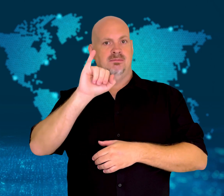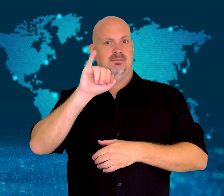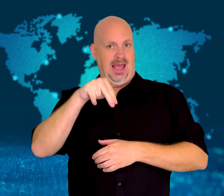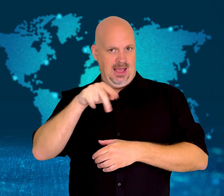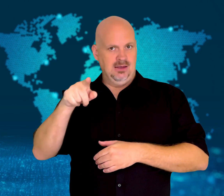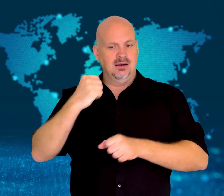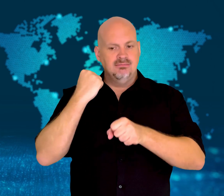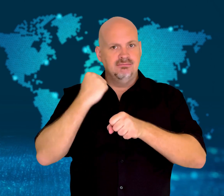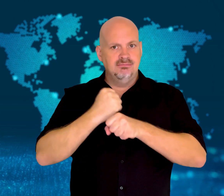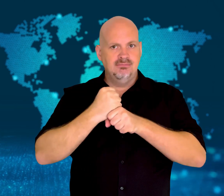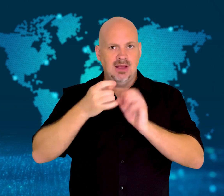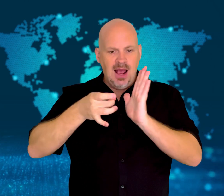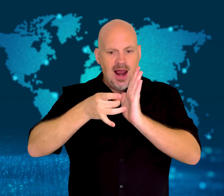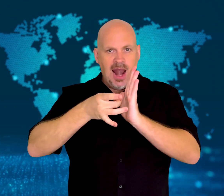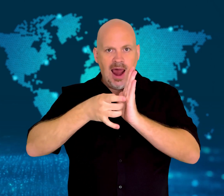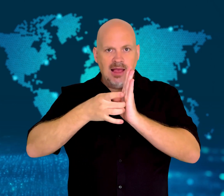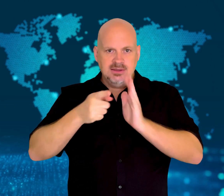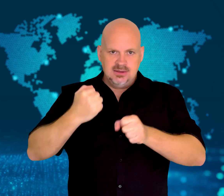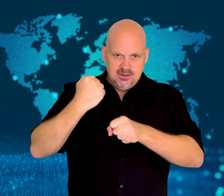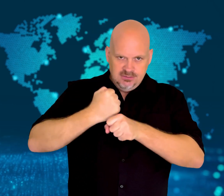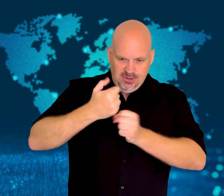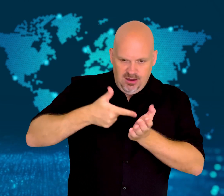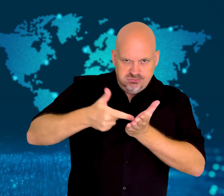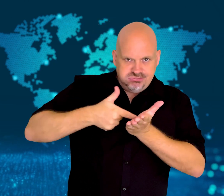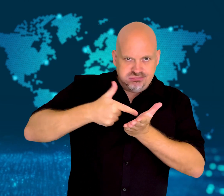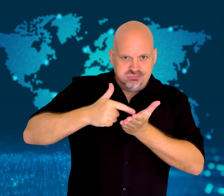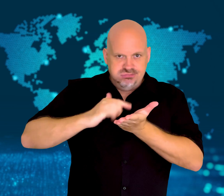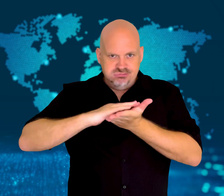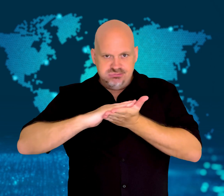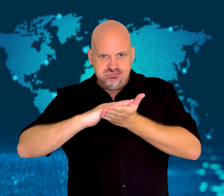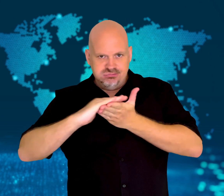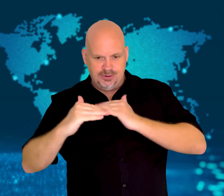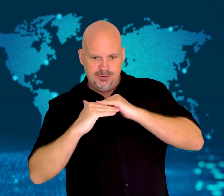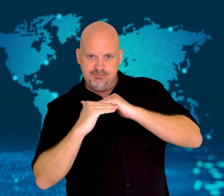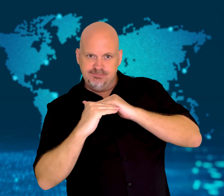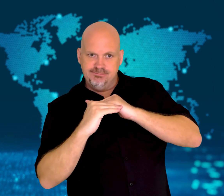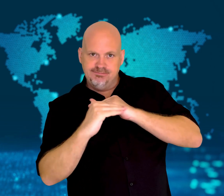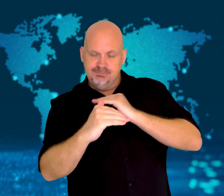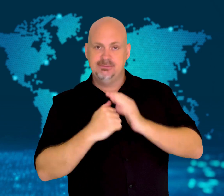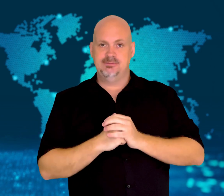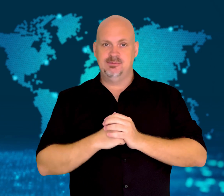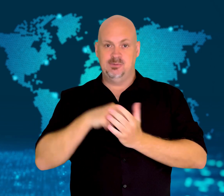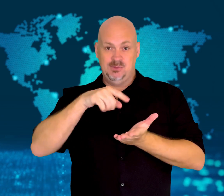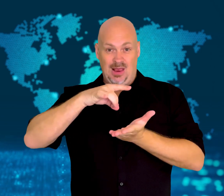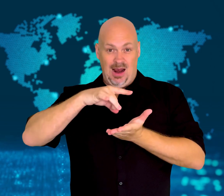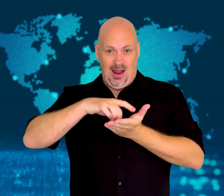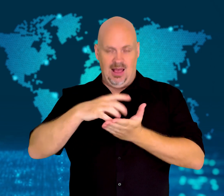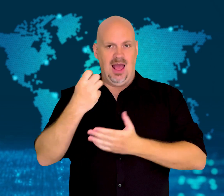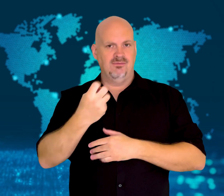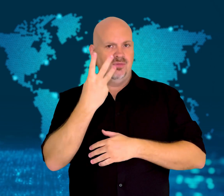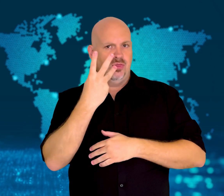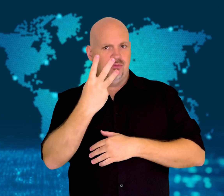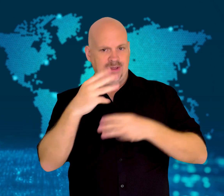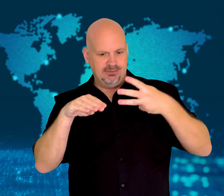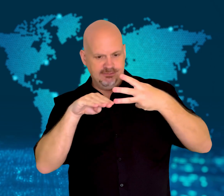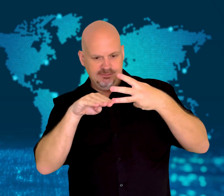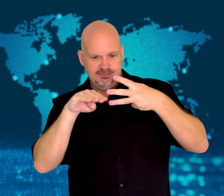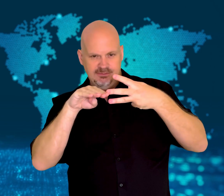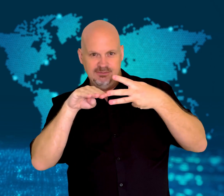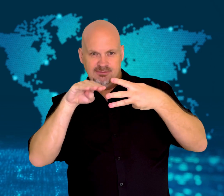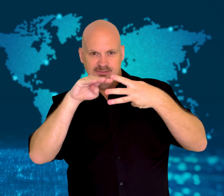made the tempered glass floor of the bridge.